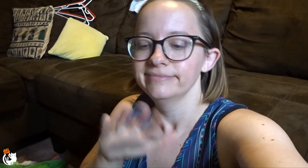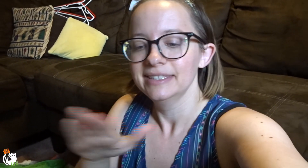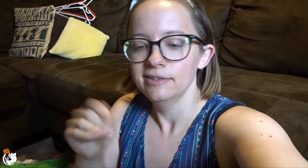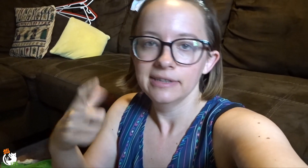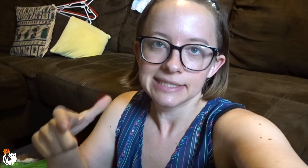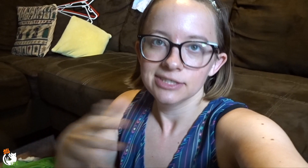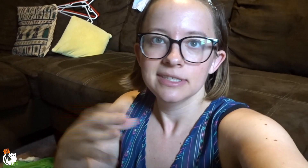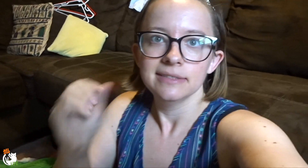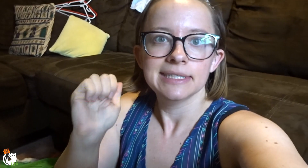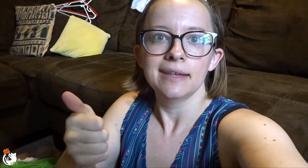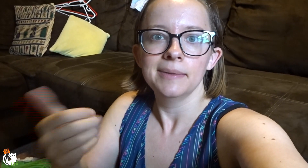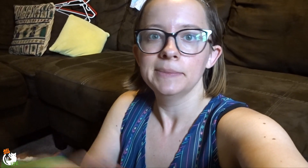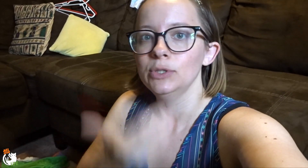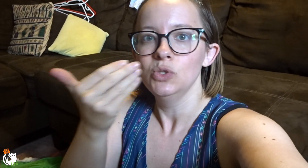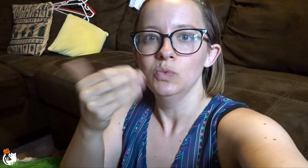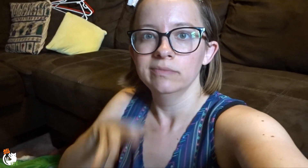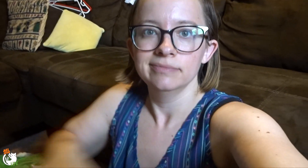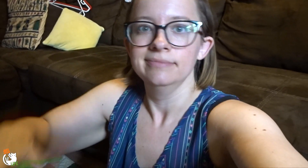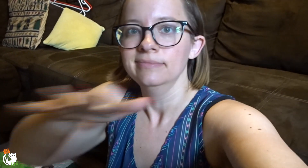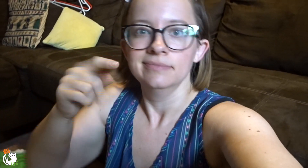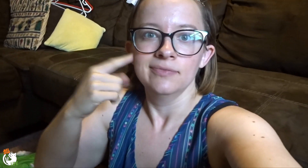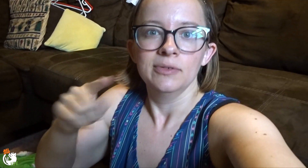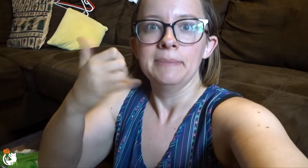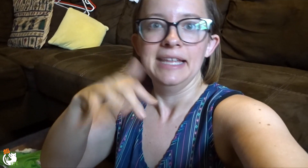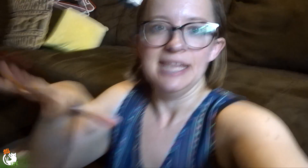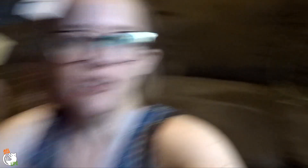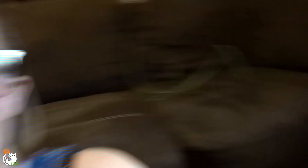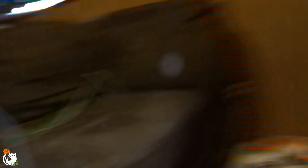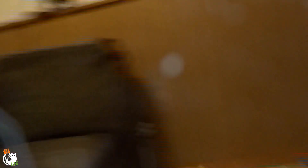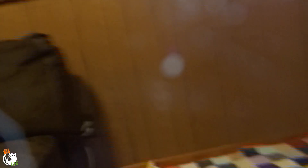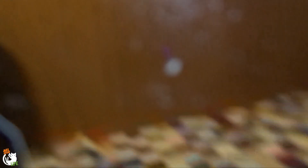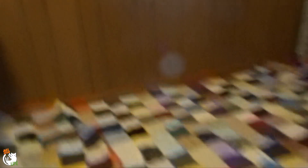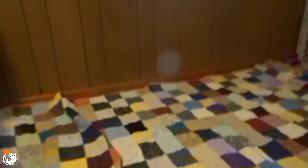I just did the dishes and set up the new play area.